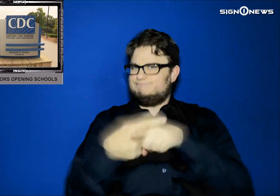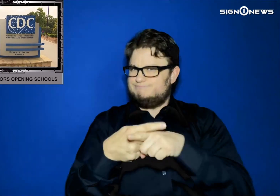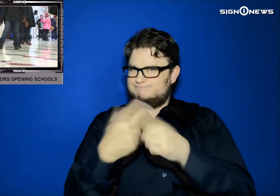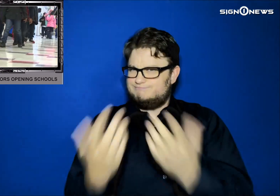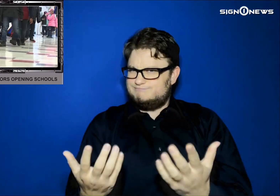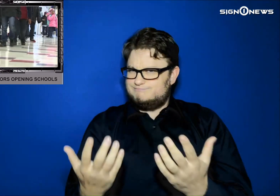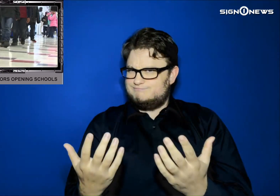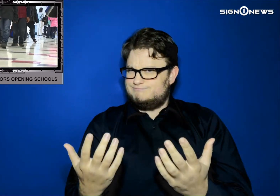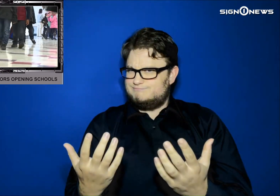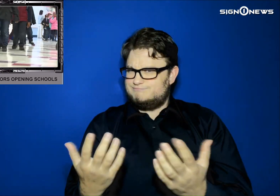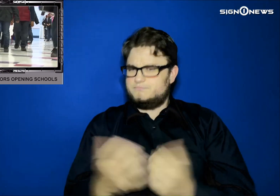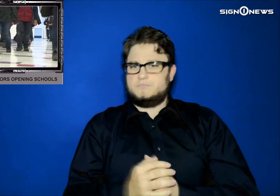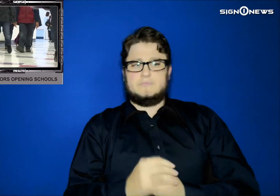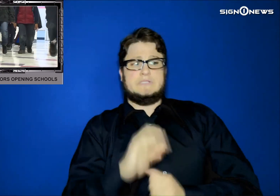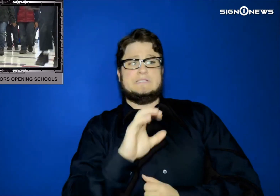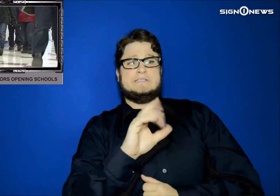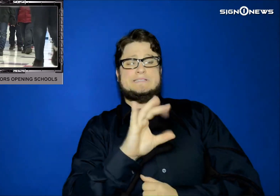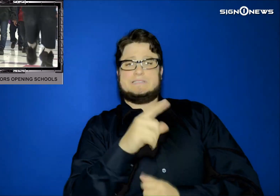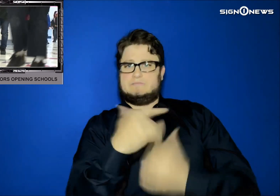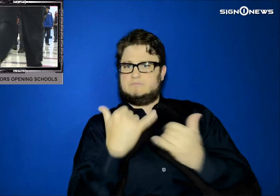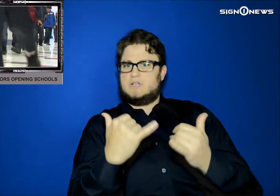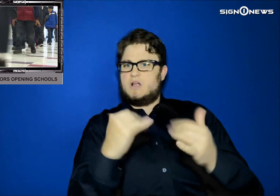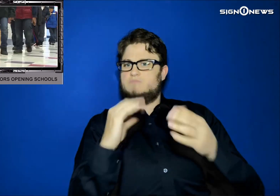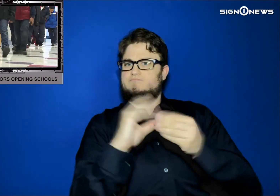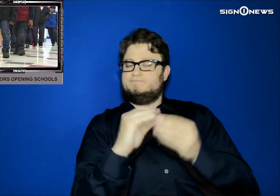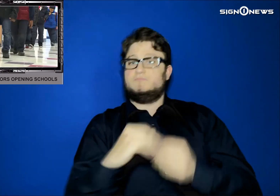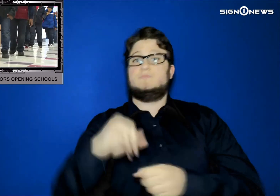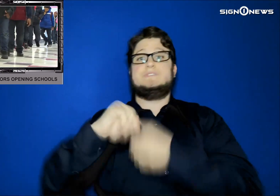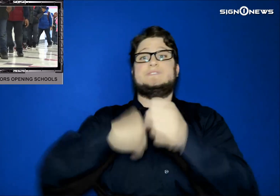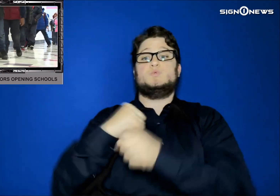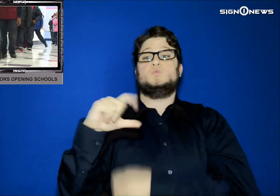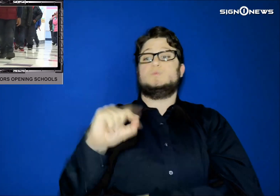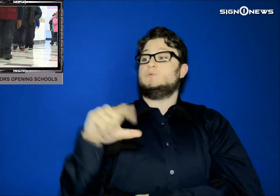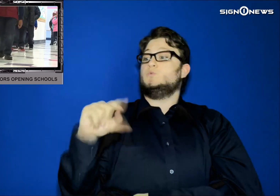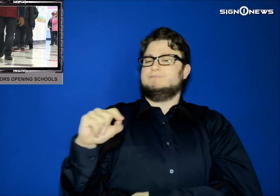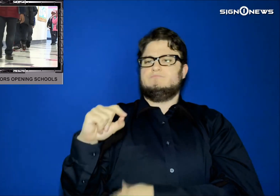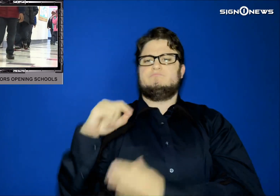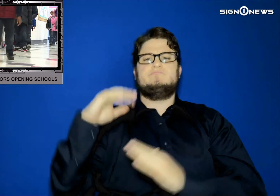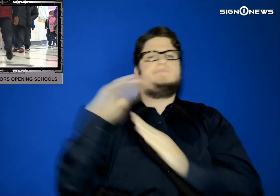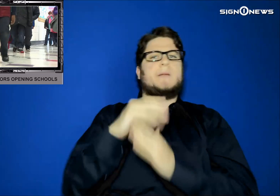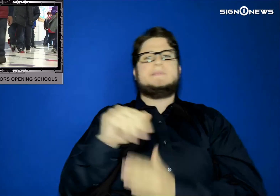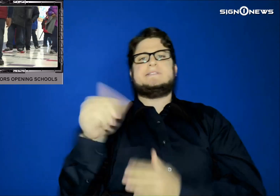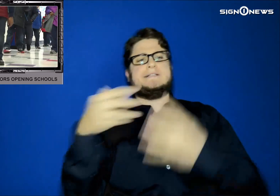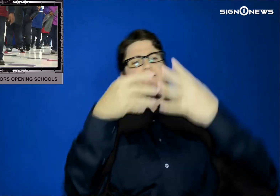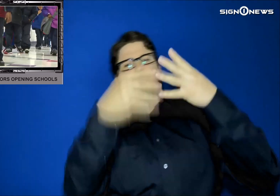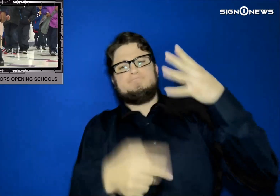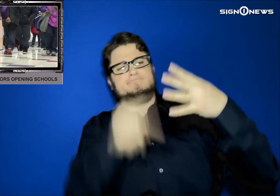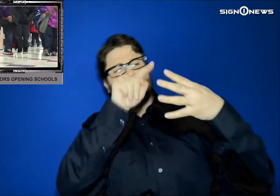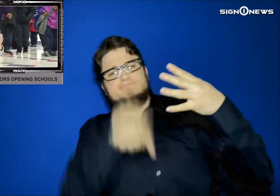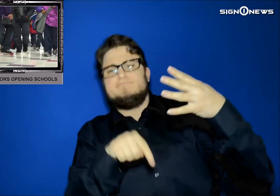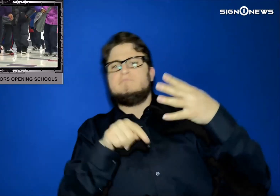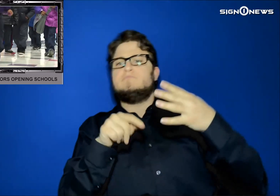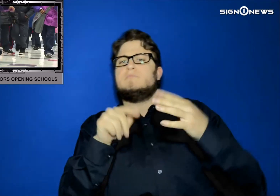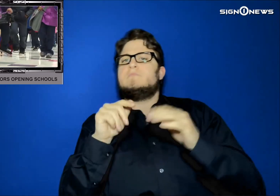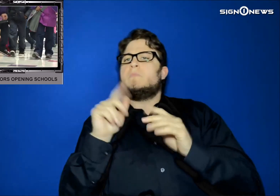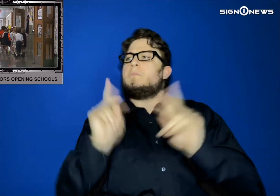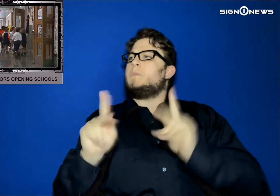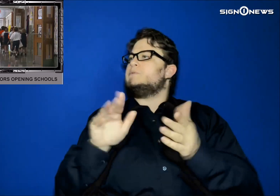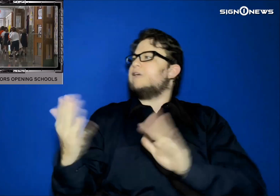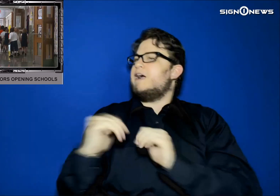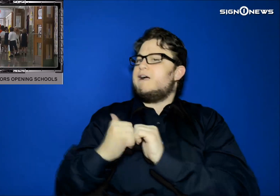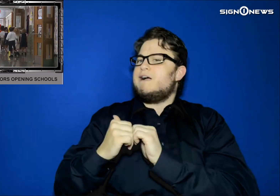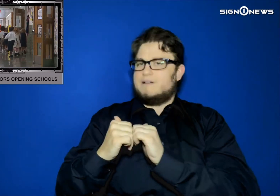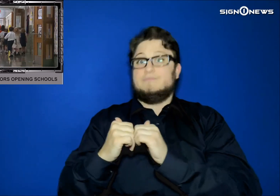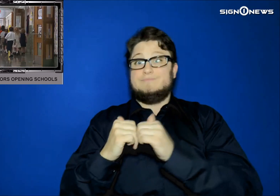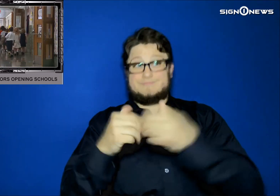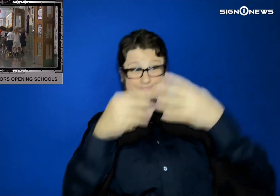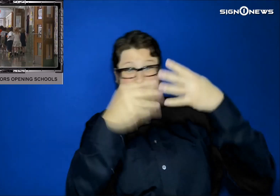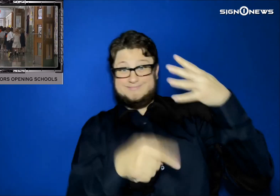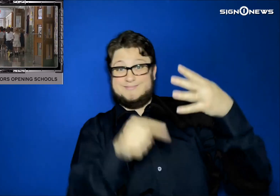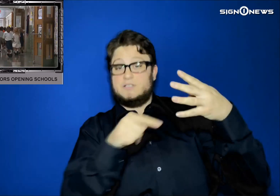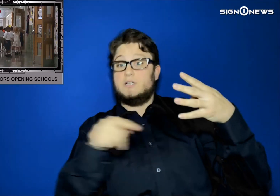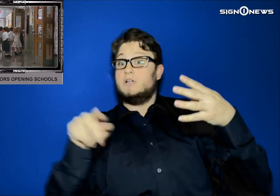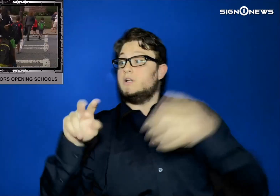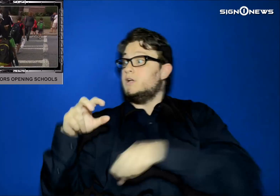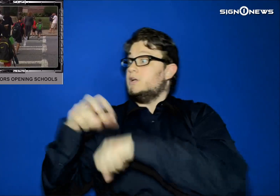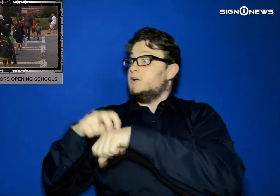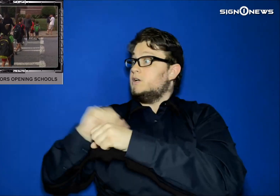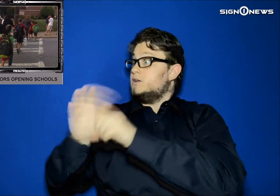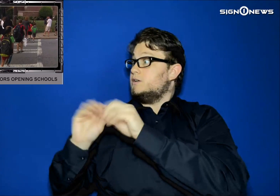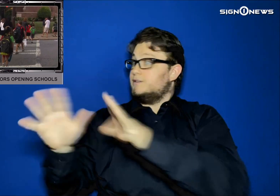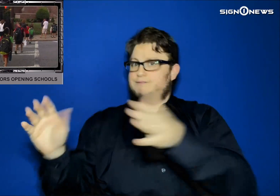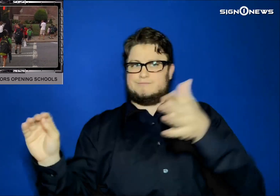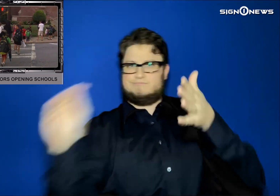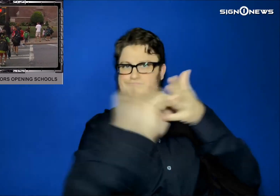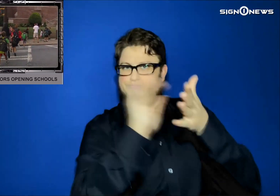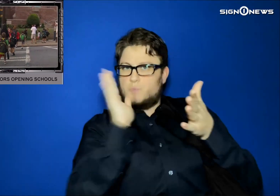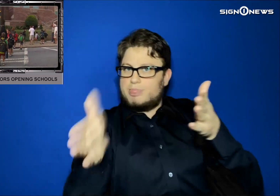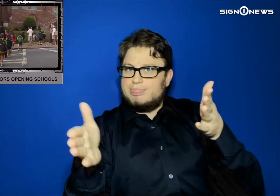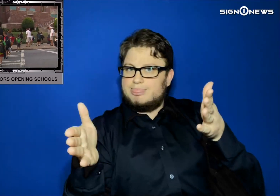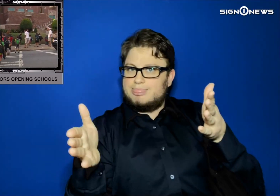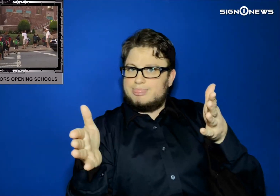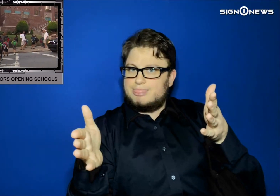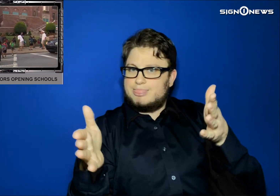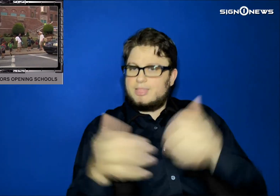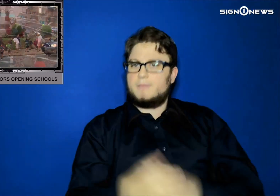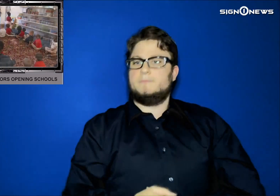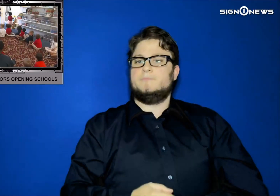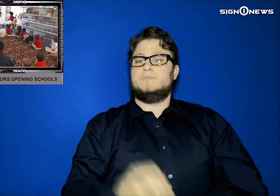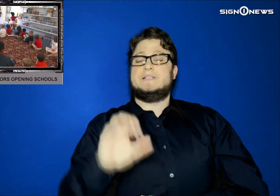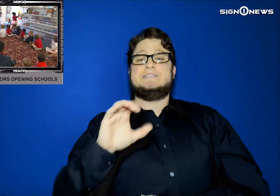This comes as the CDC now says the virus will end up as a top 10 leading cause of death in 2020.